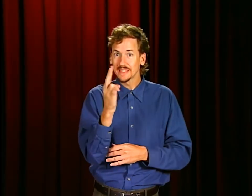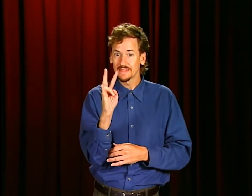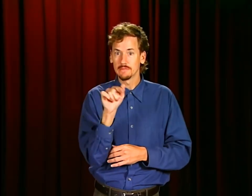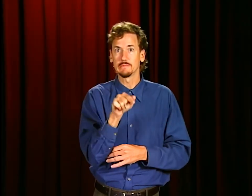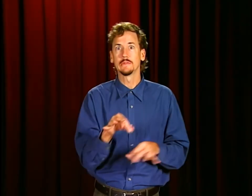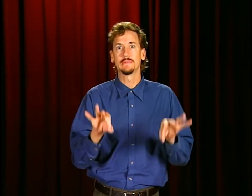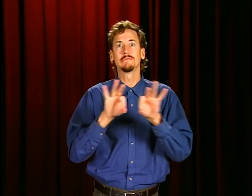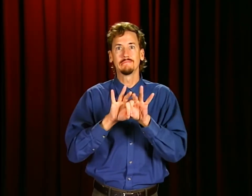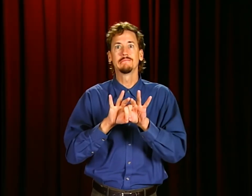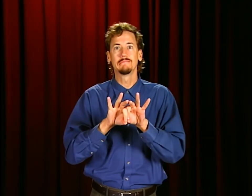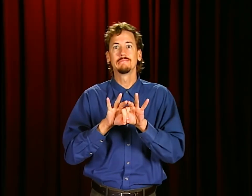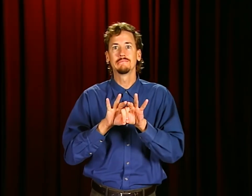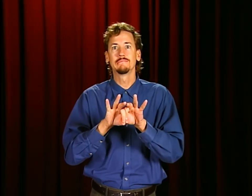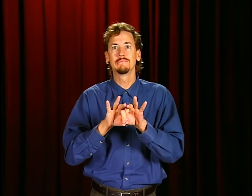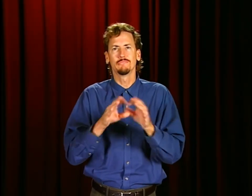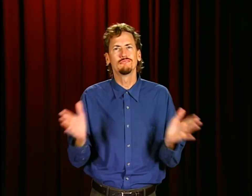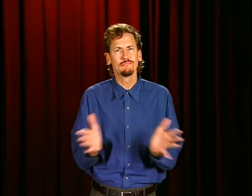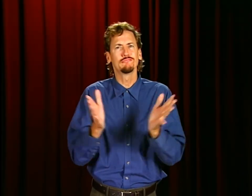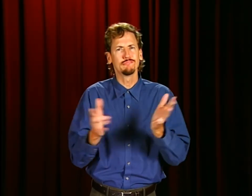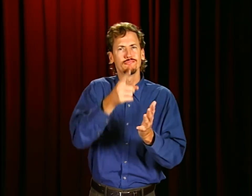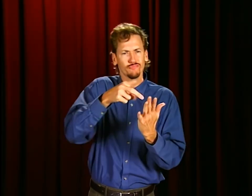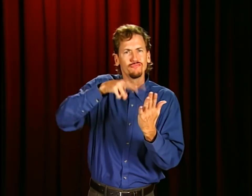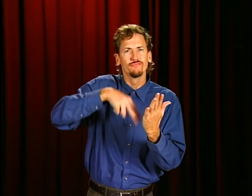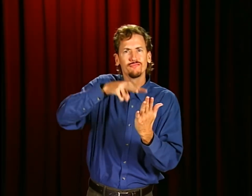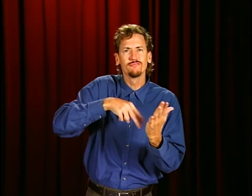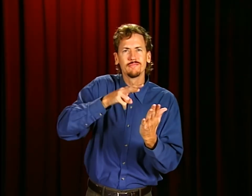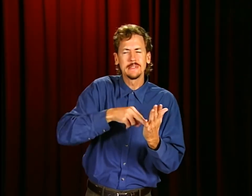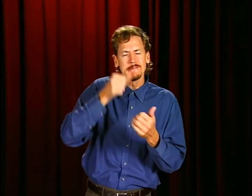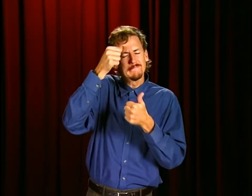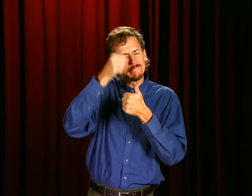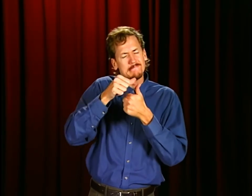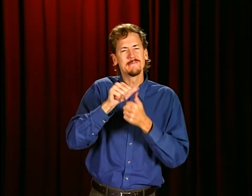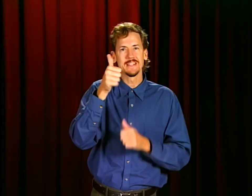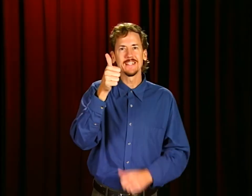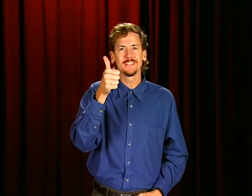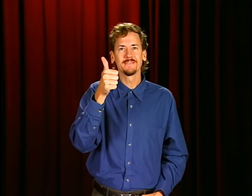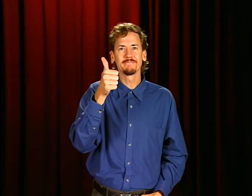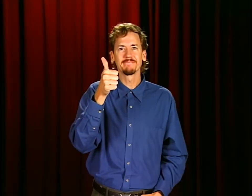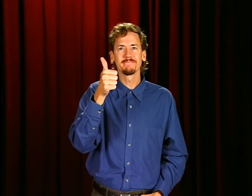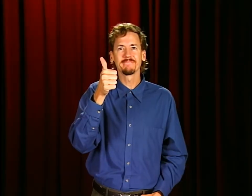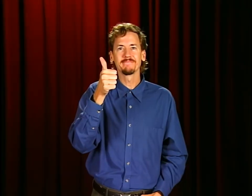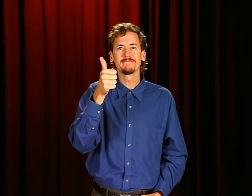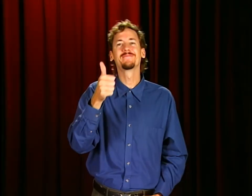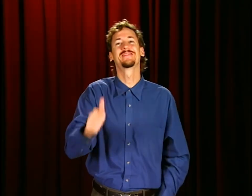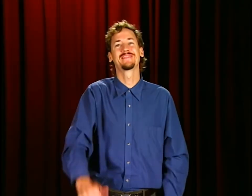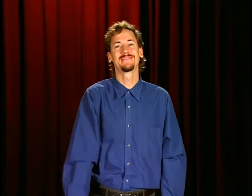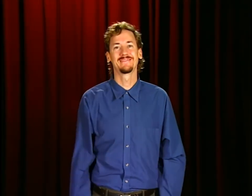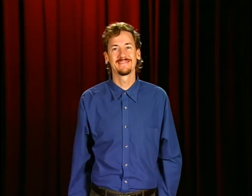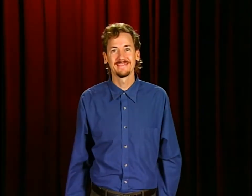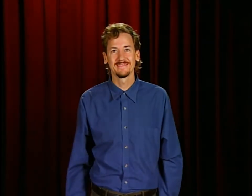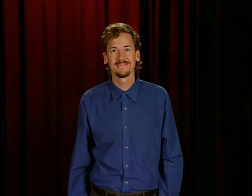THEY KNEW ONCE THEY GOT THERE THEY'D BE ABLE TO FIND FOOD AND WATER. NOW, THIS WAS A VERY LONG JOURNEY,